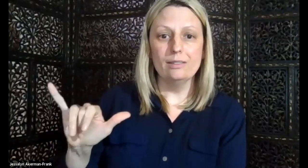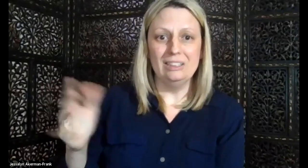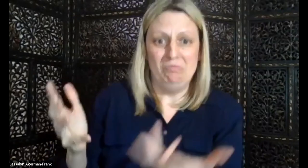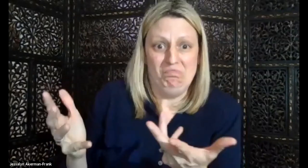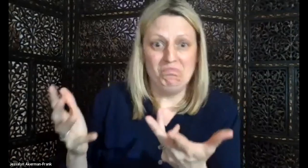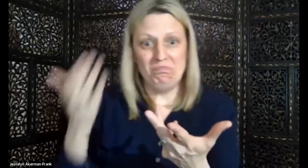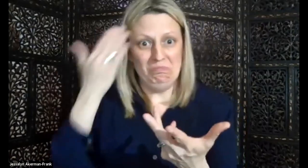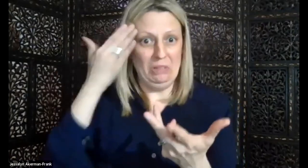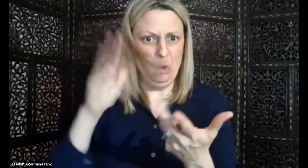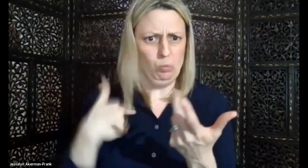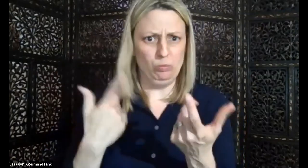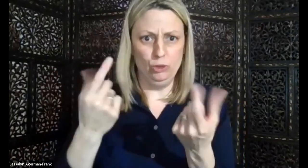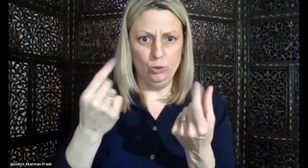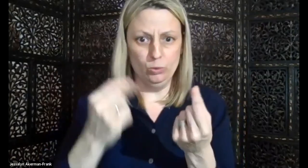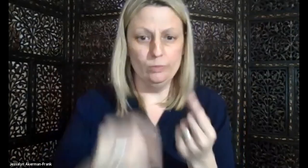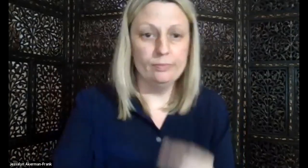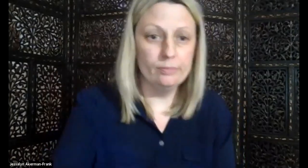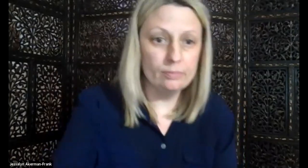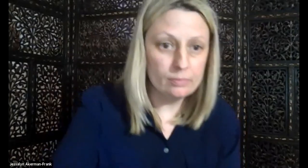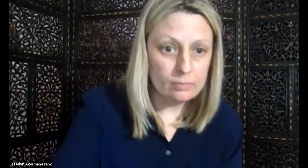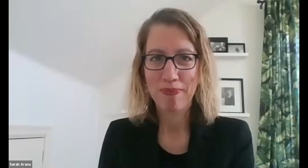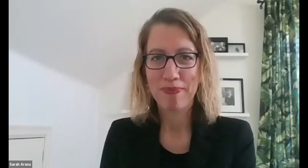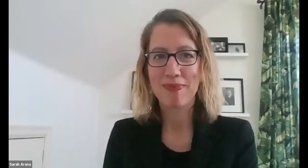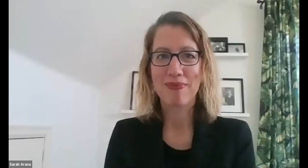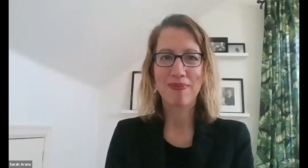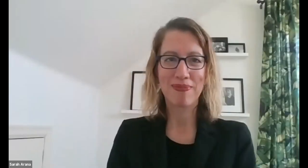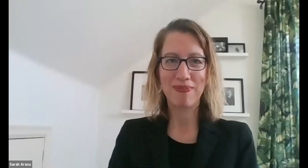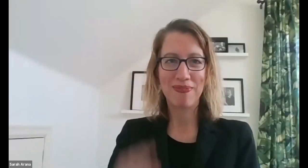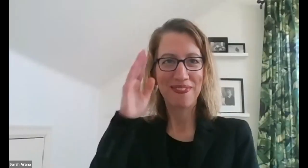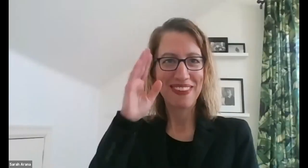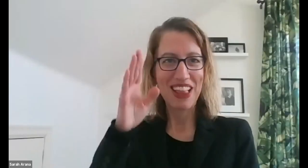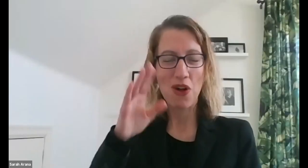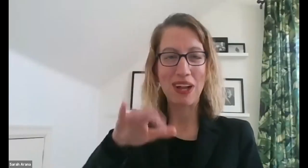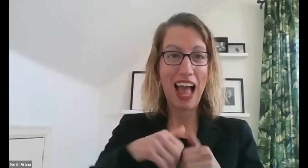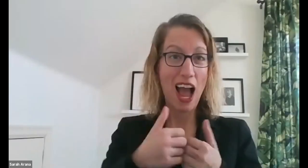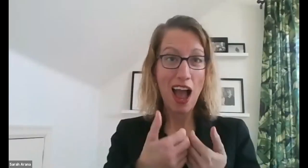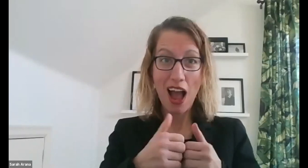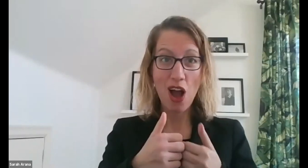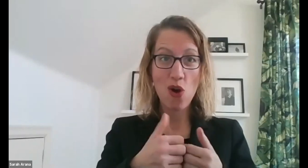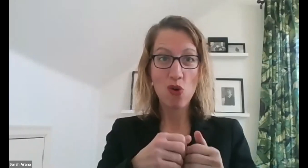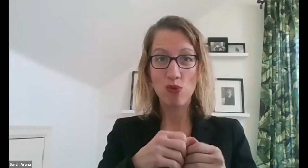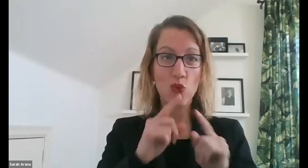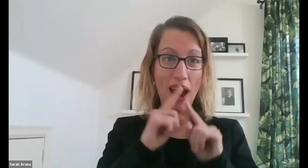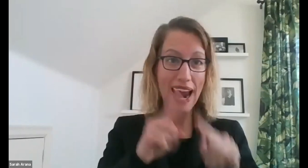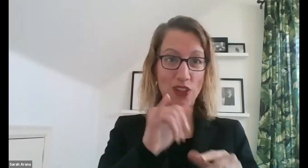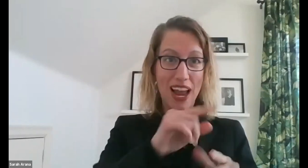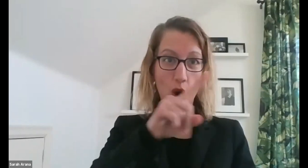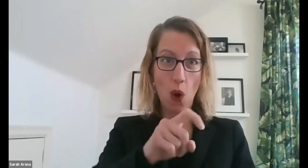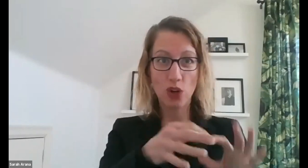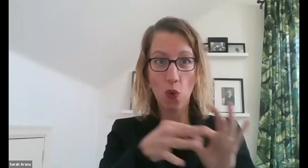Arana. And the question is what if I do not know my nationality?